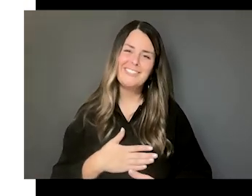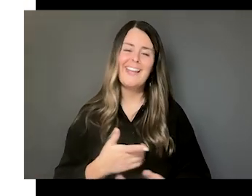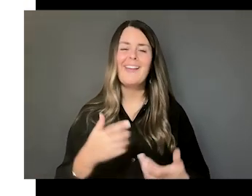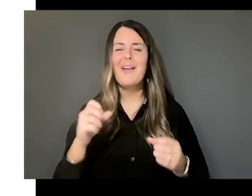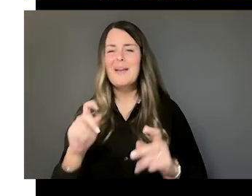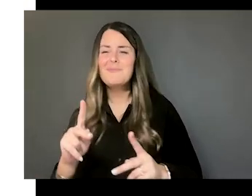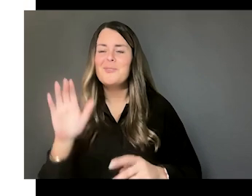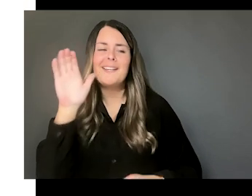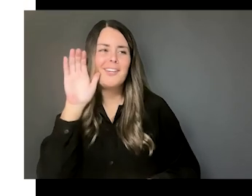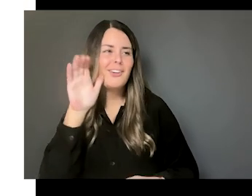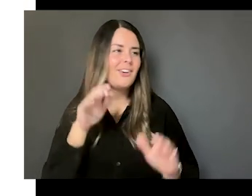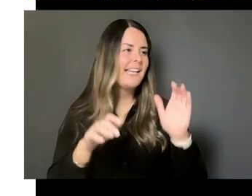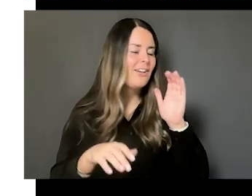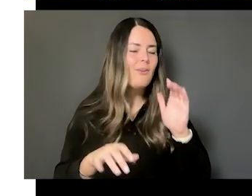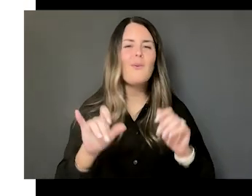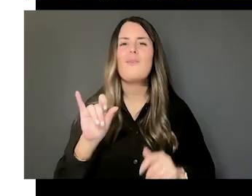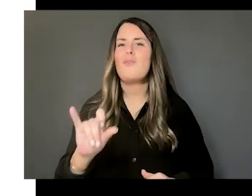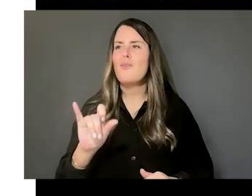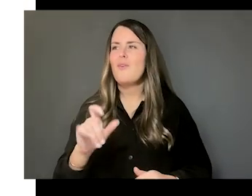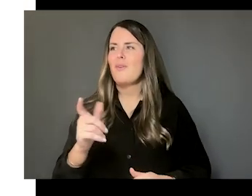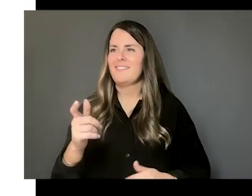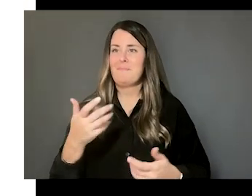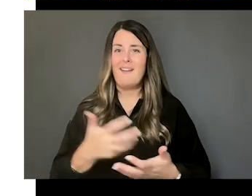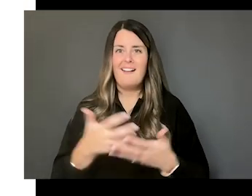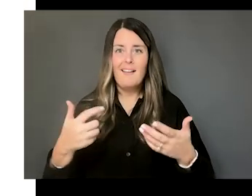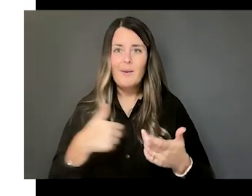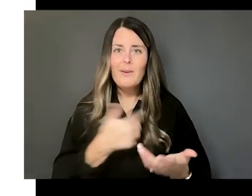because a lot of things that we've mentioned all throughout this webinar